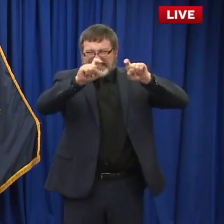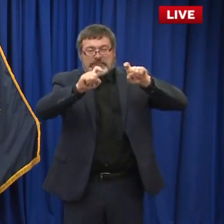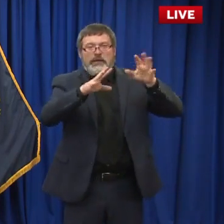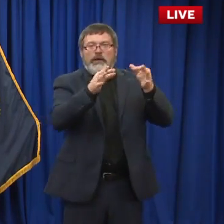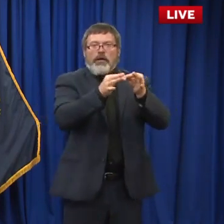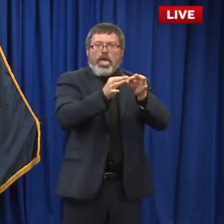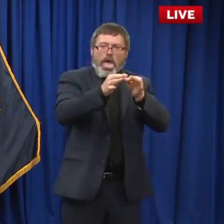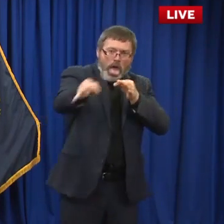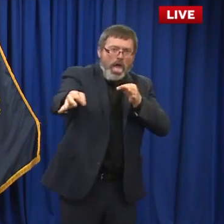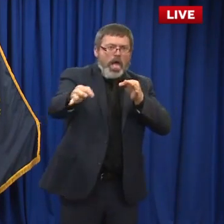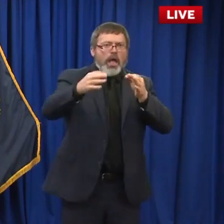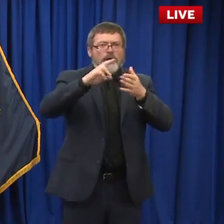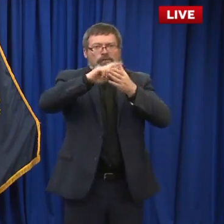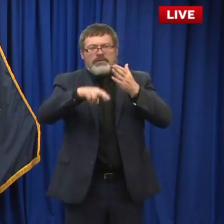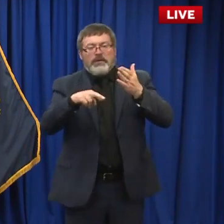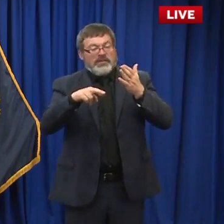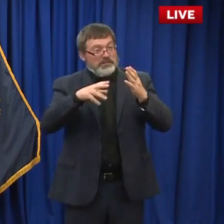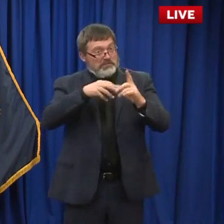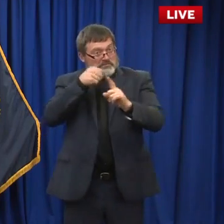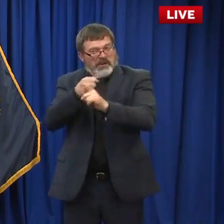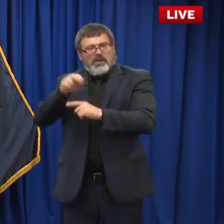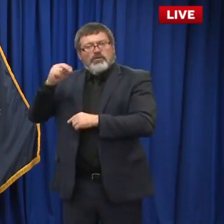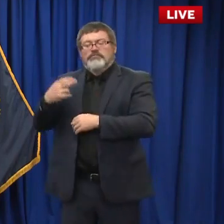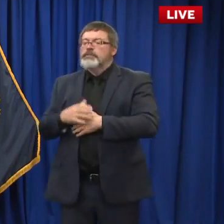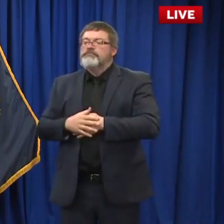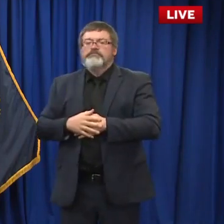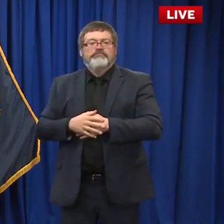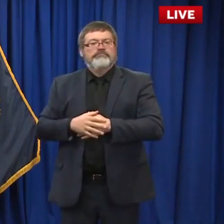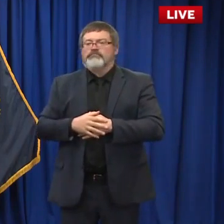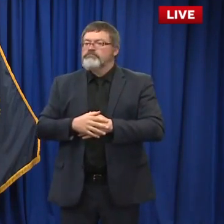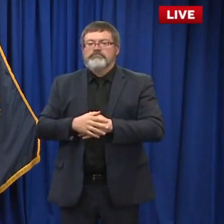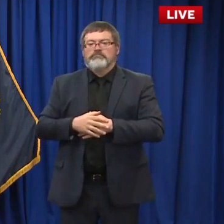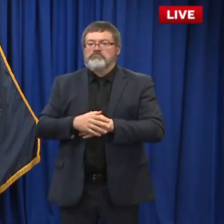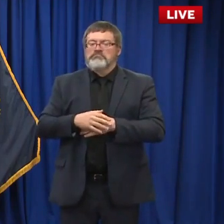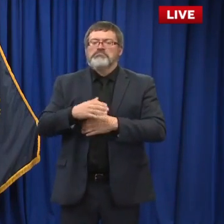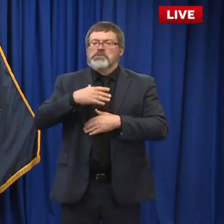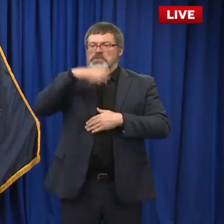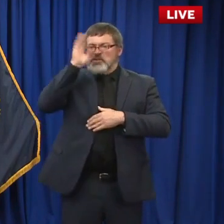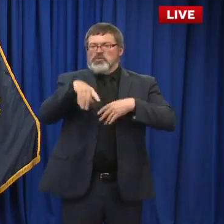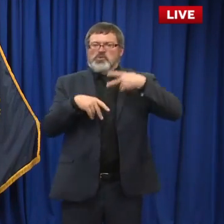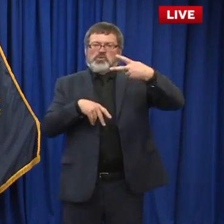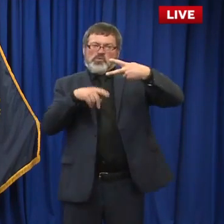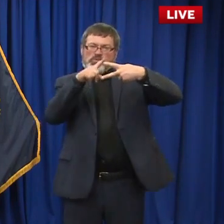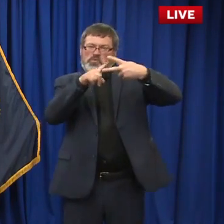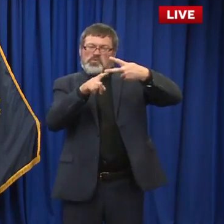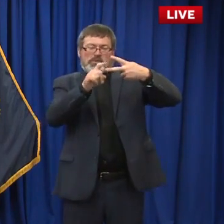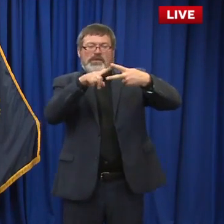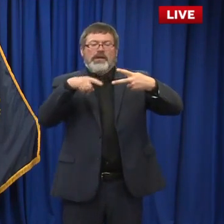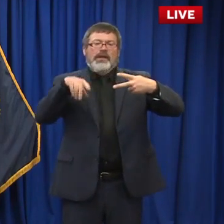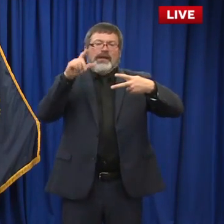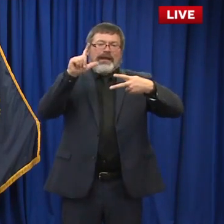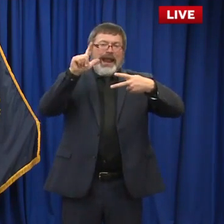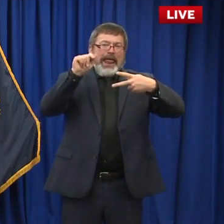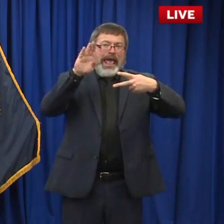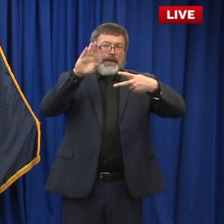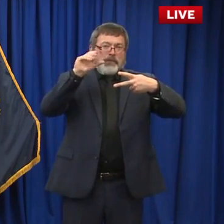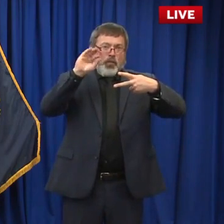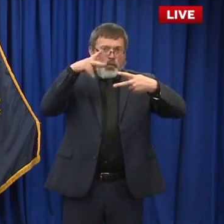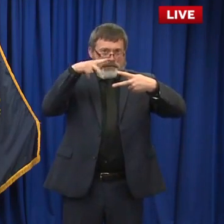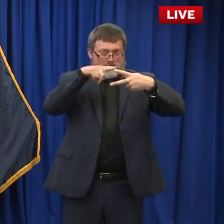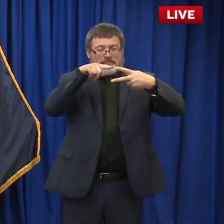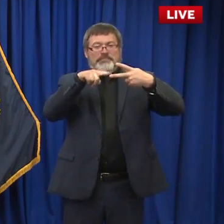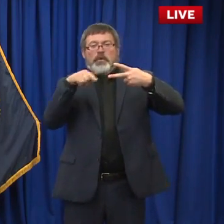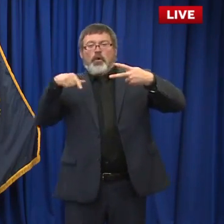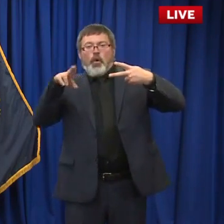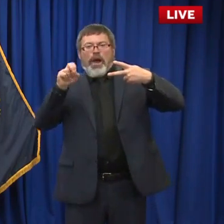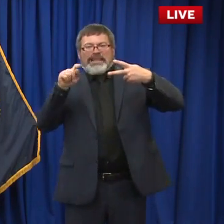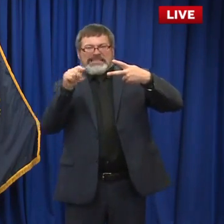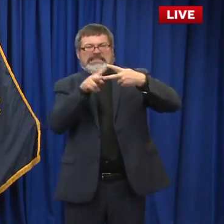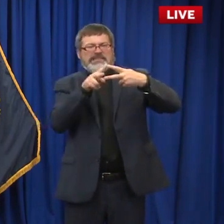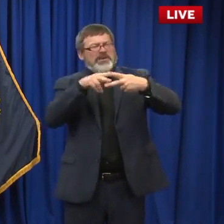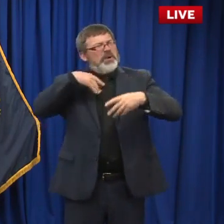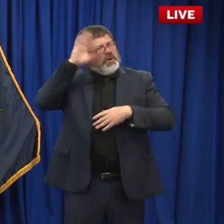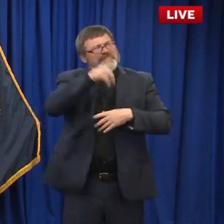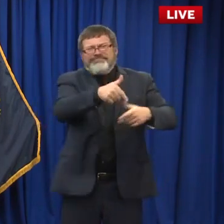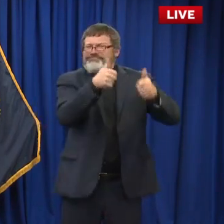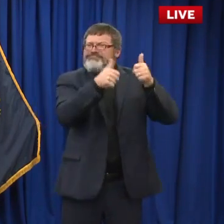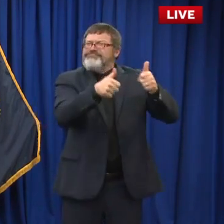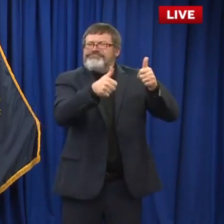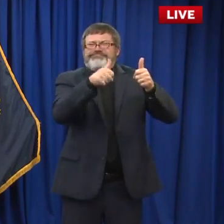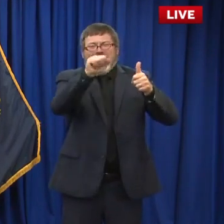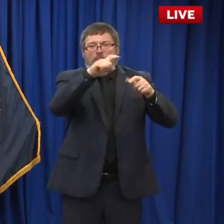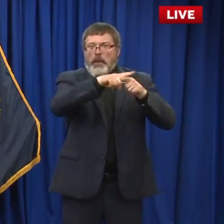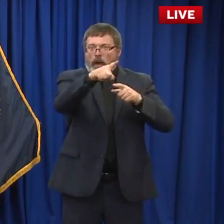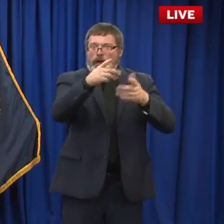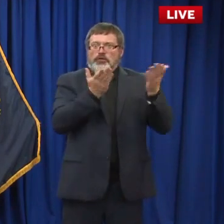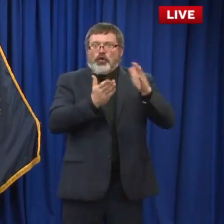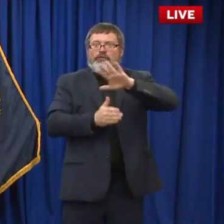THEY ARE GREAT PARTNERS, QUEST AND LAB CORPS HAVE BEEN STANDING FLEX TO US FROM THE BEGINNING OF THE PANDEMIC BUT RIGHT NOW, THEIR RESOURCES ARE GOING INTO DIFFERENT AREAS OF THE COUNTRY.